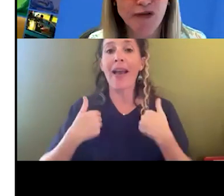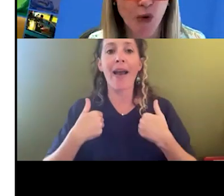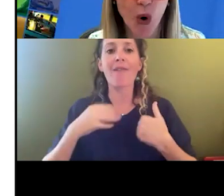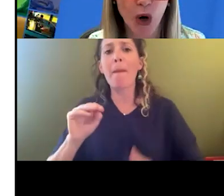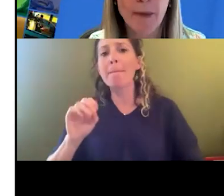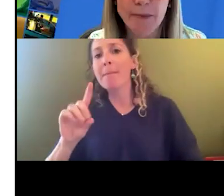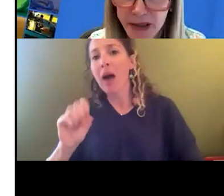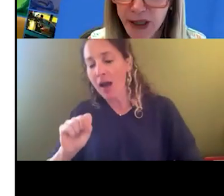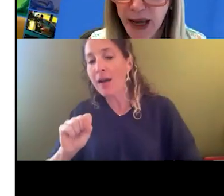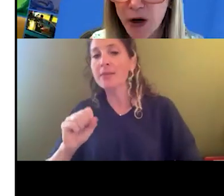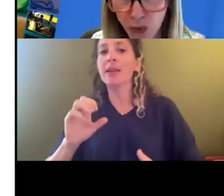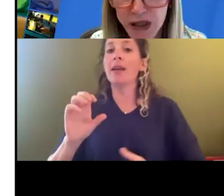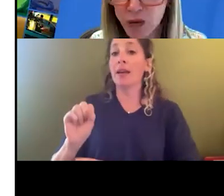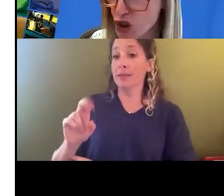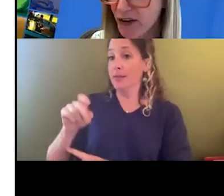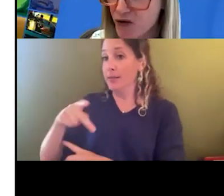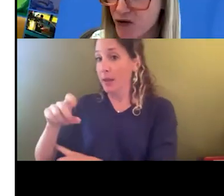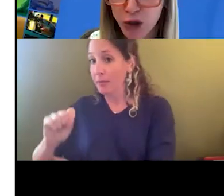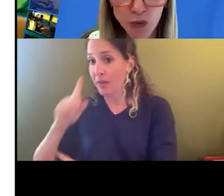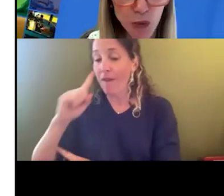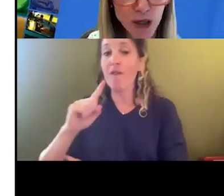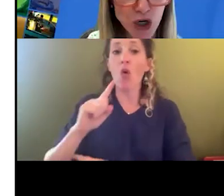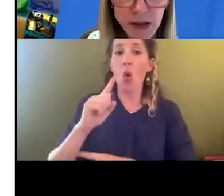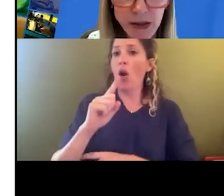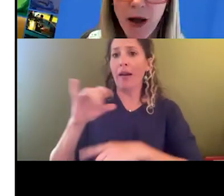for mid-scale research, infrastructure projects,